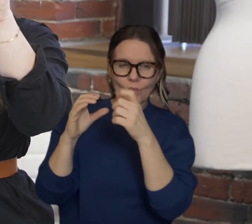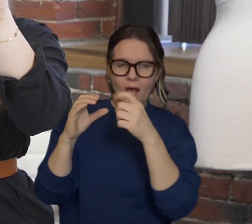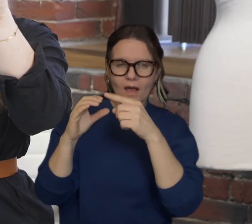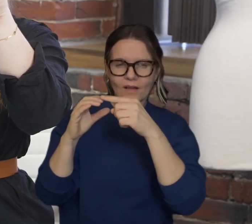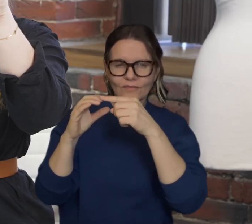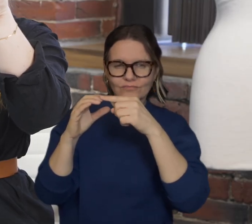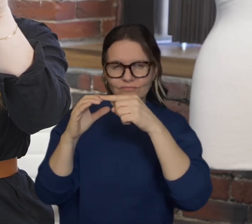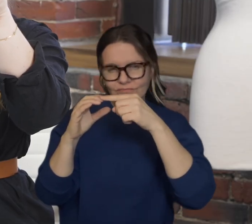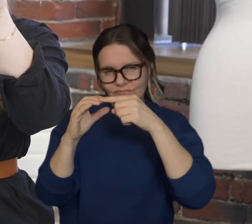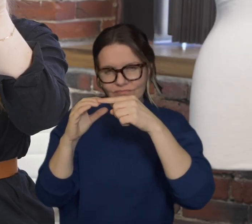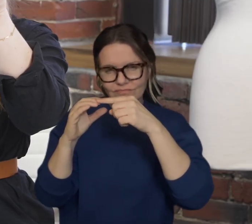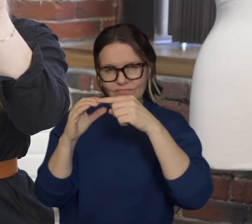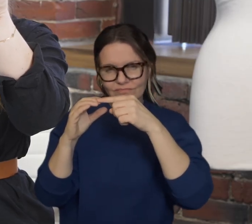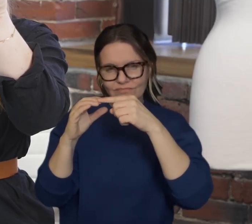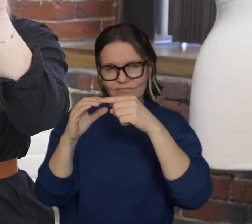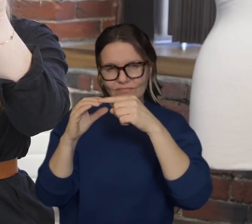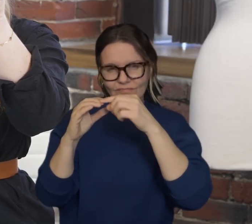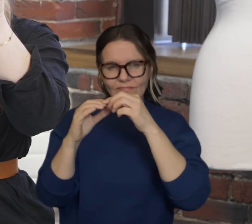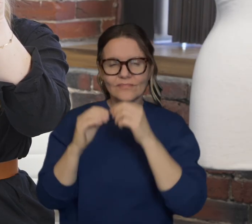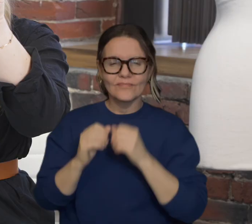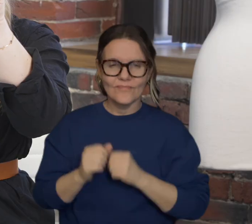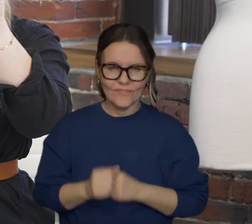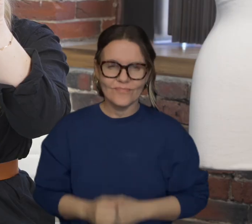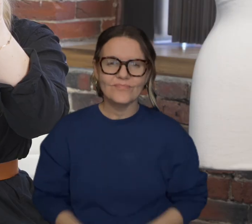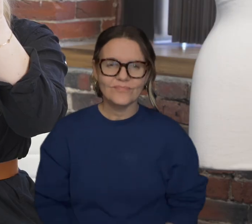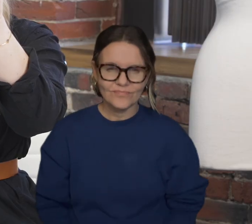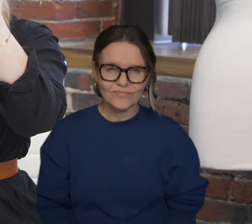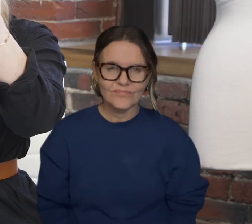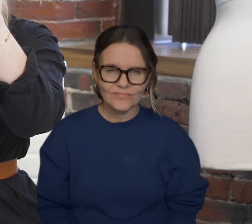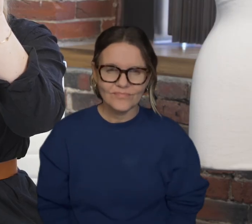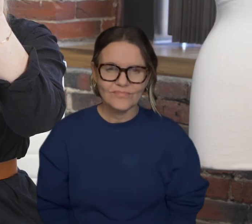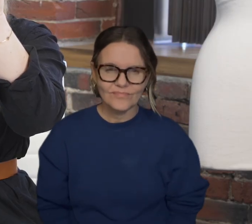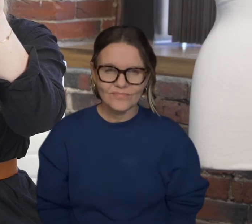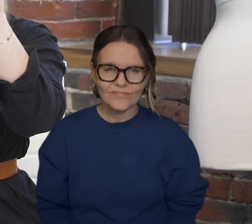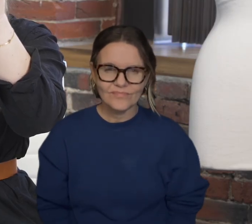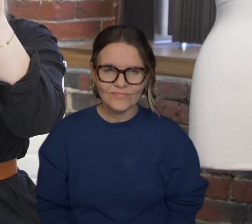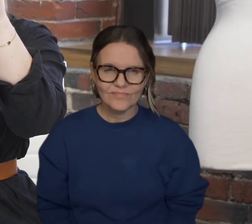you want to press one finger down firmly and pull down to hear a little click